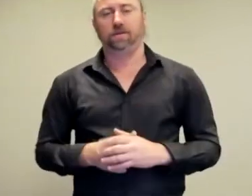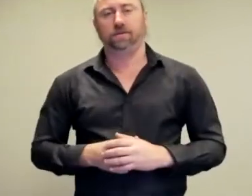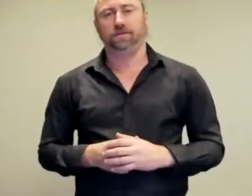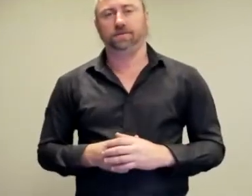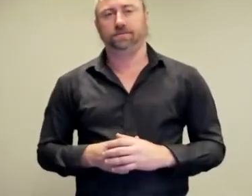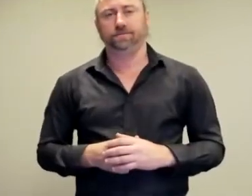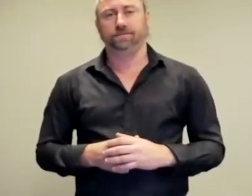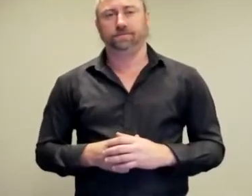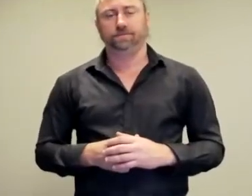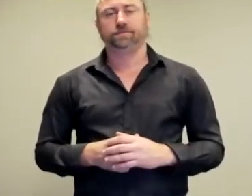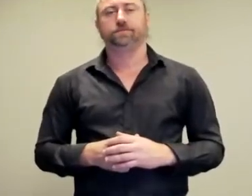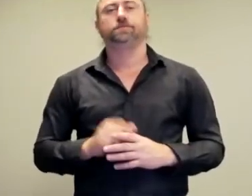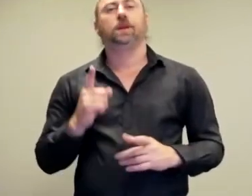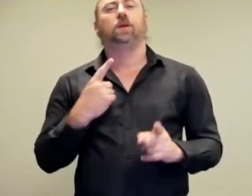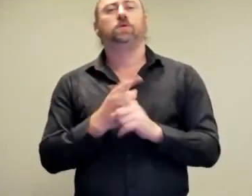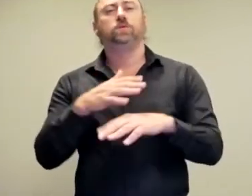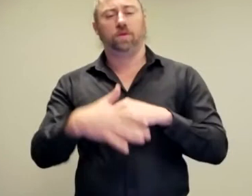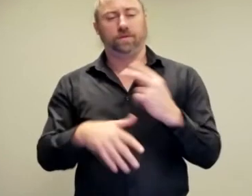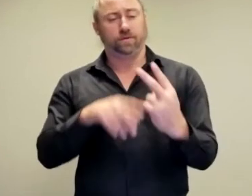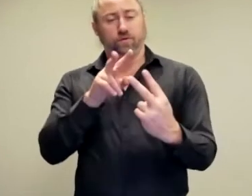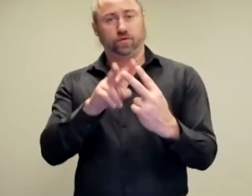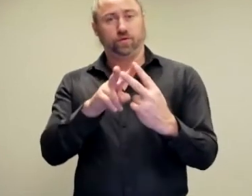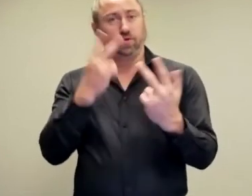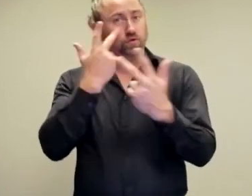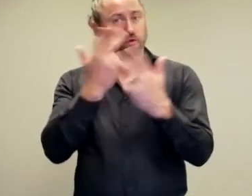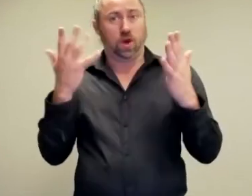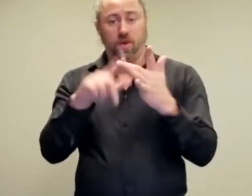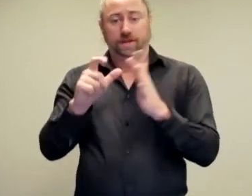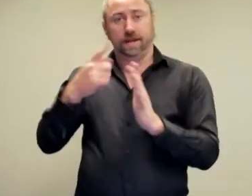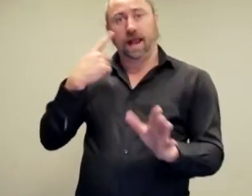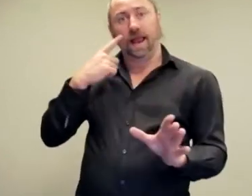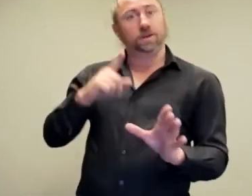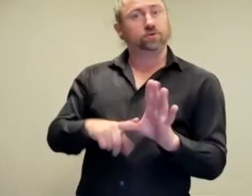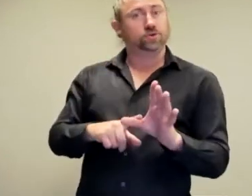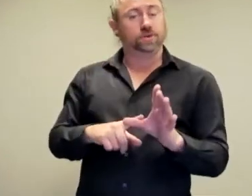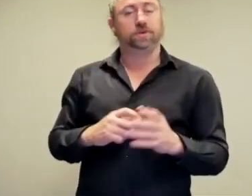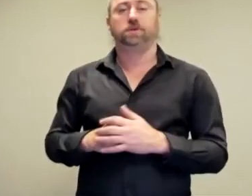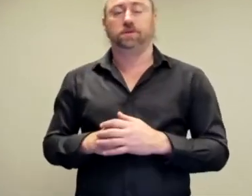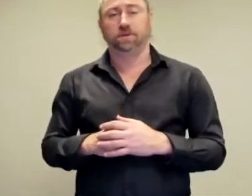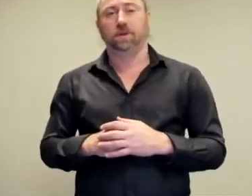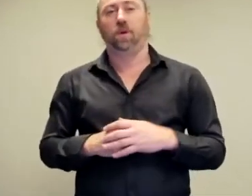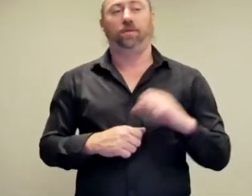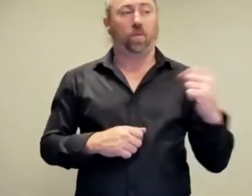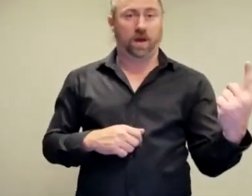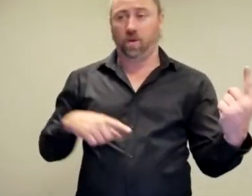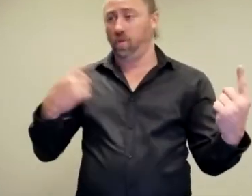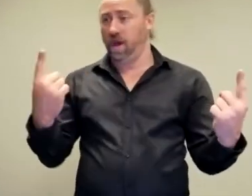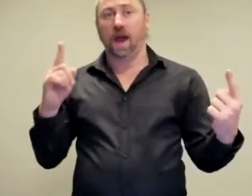I’m now going to talk about two shows I had last year and a work from each show is actually in the Open Studio.